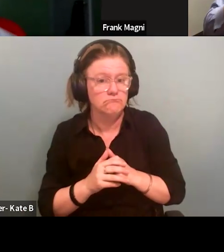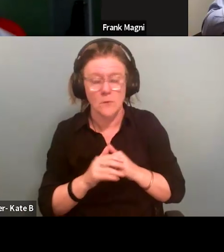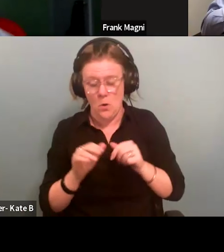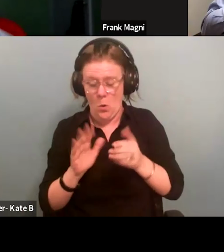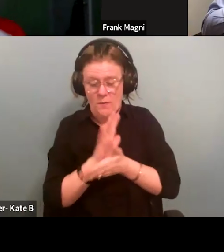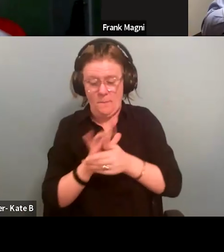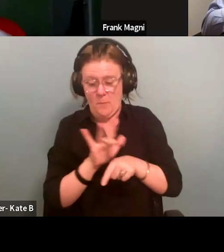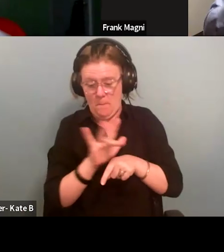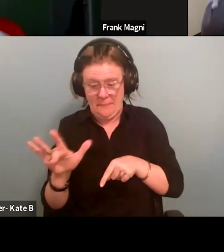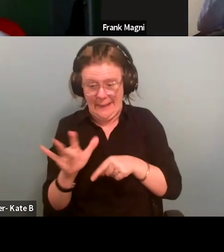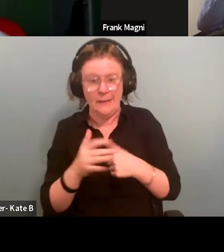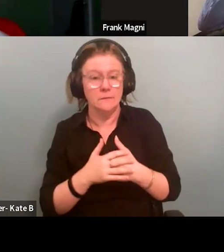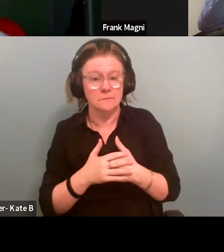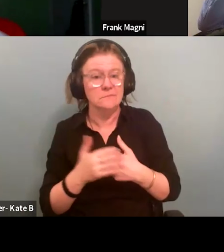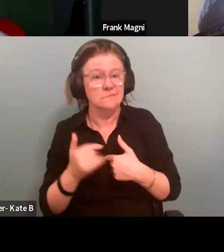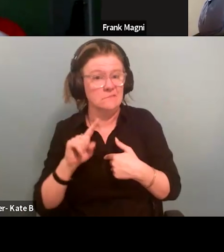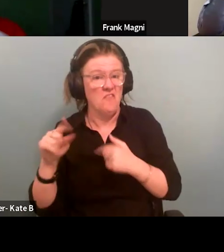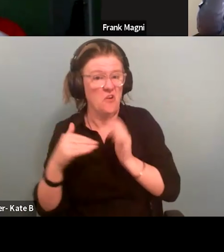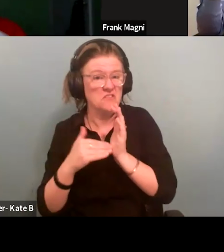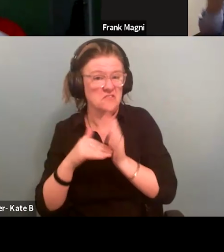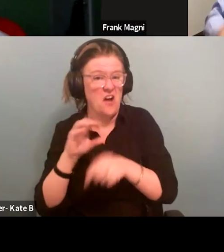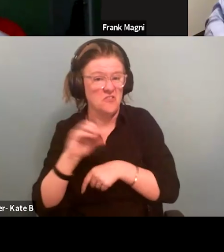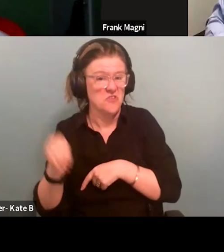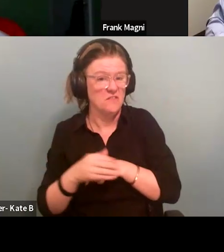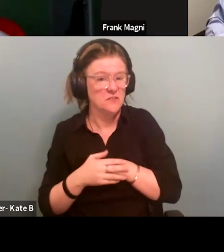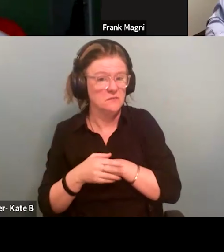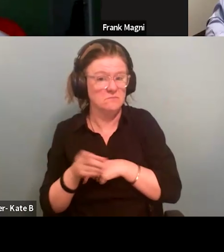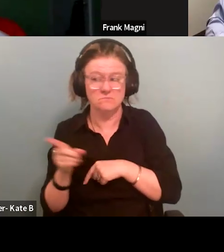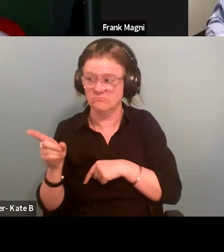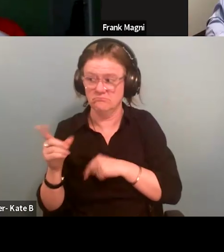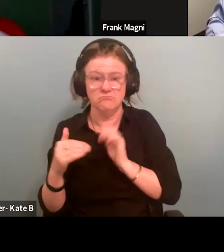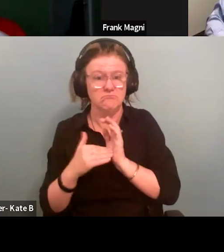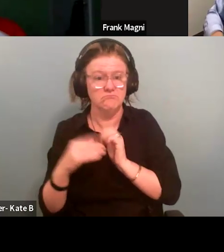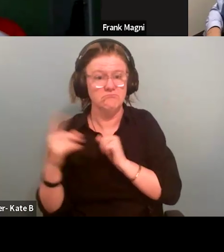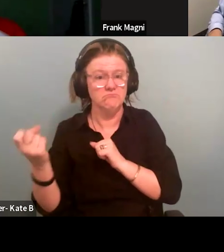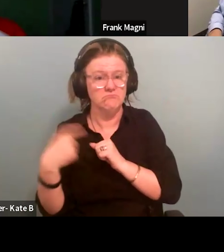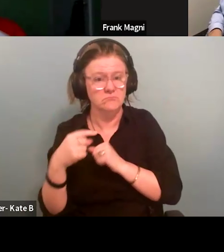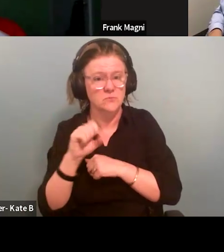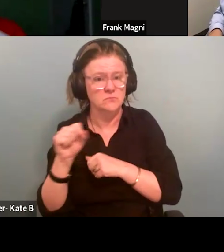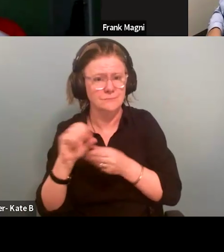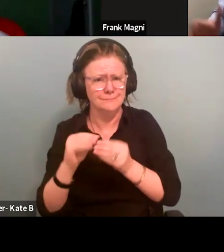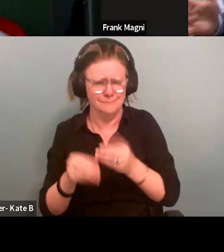I've been in I've been in doctor's offices where their questionnaires have the Social Security number on there.